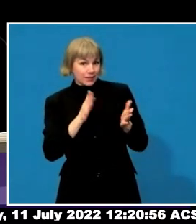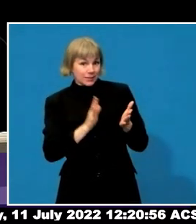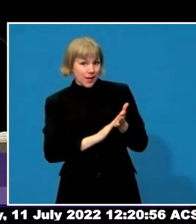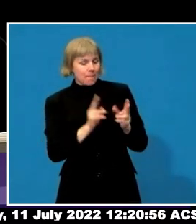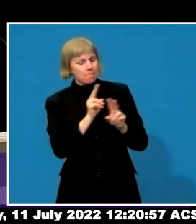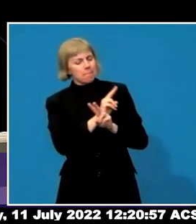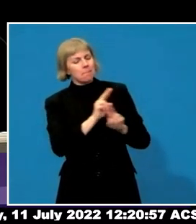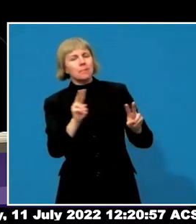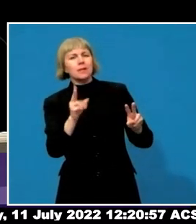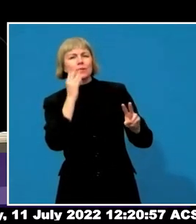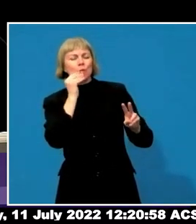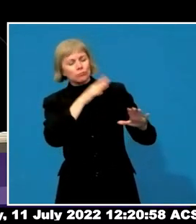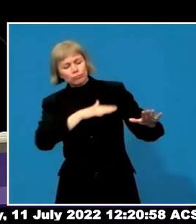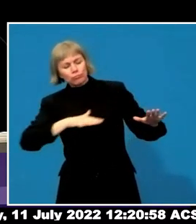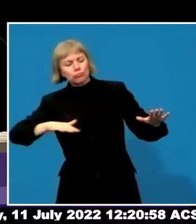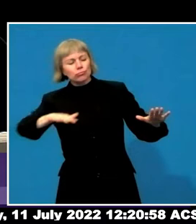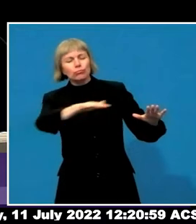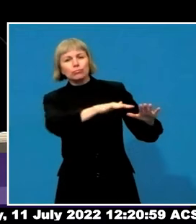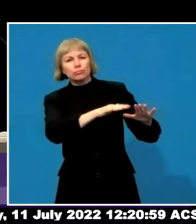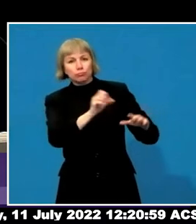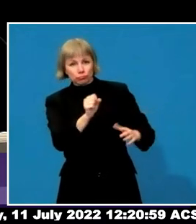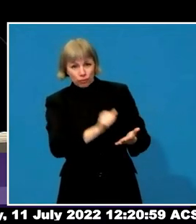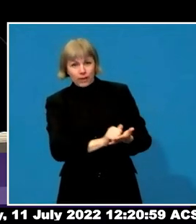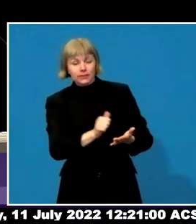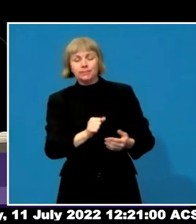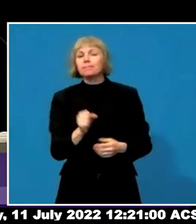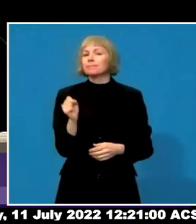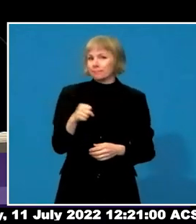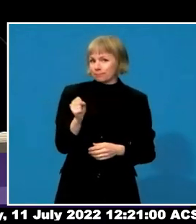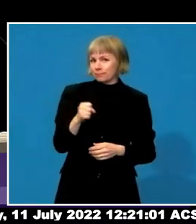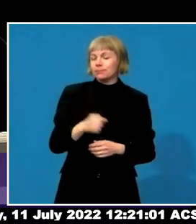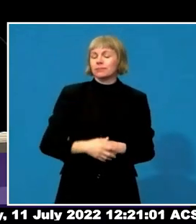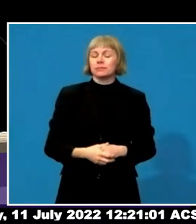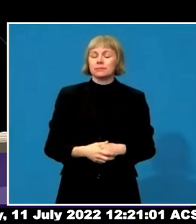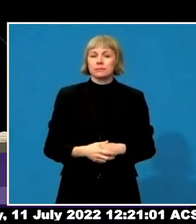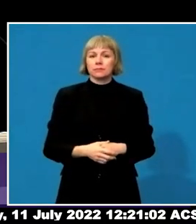Yes. MS TARRAGO: But you have to wait for family and friends to take you in the